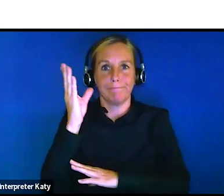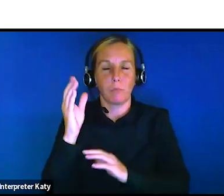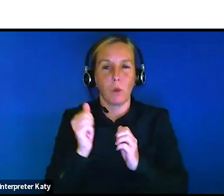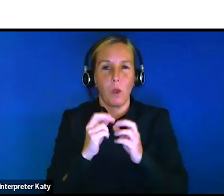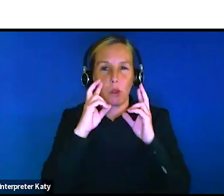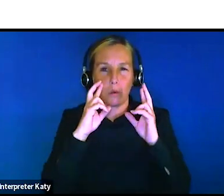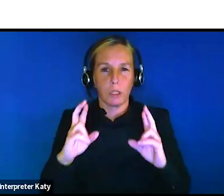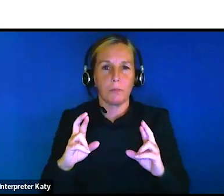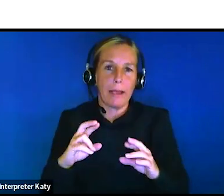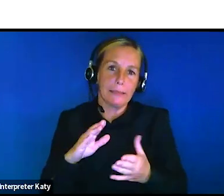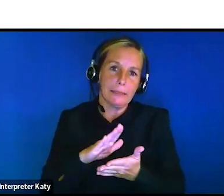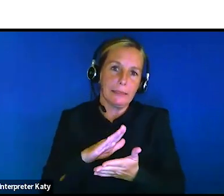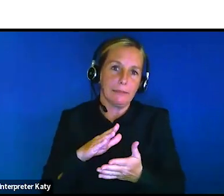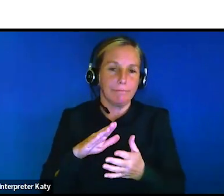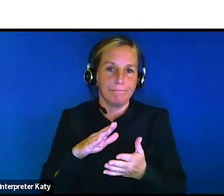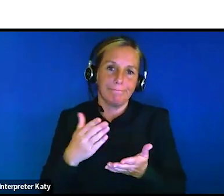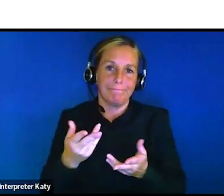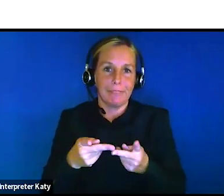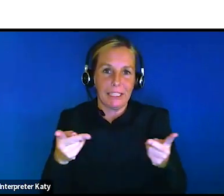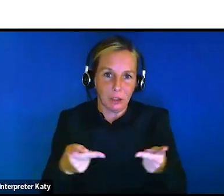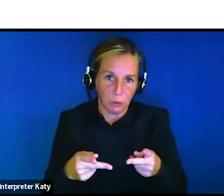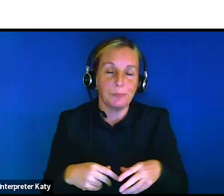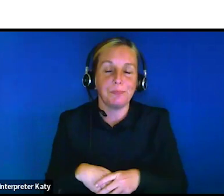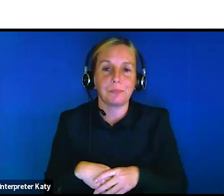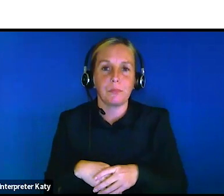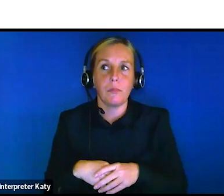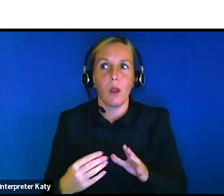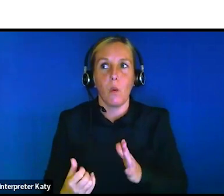What interests me most is researching how intense exercise